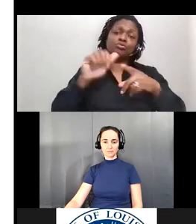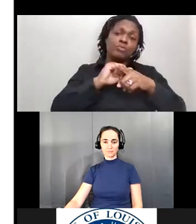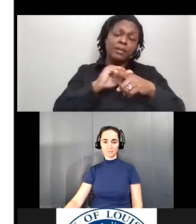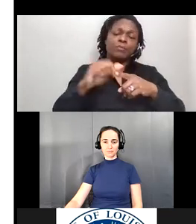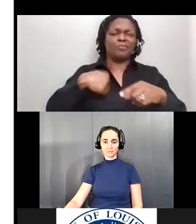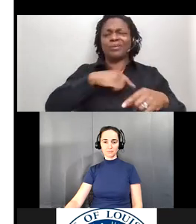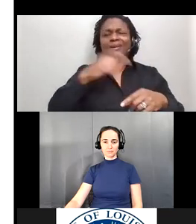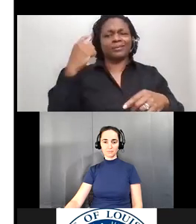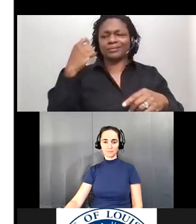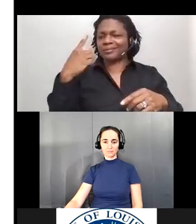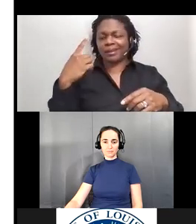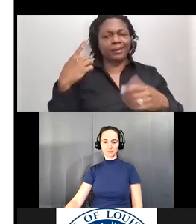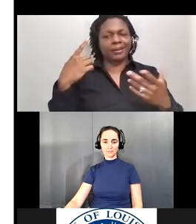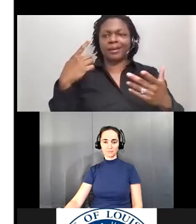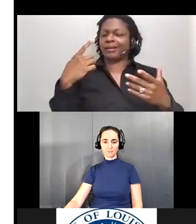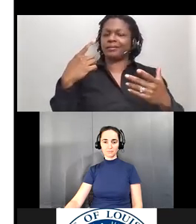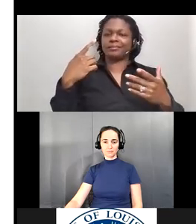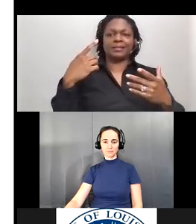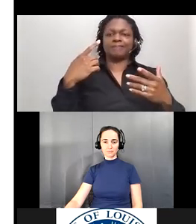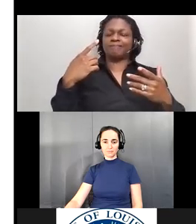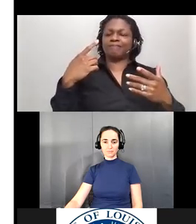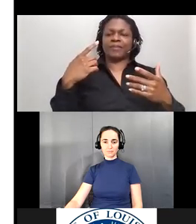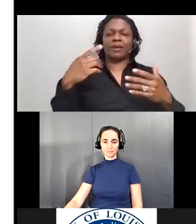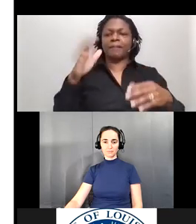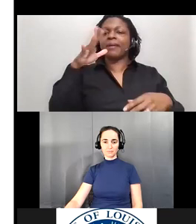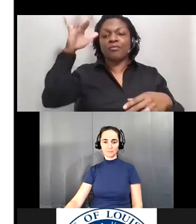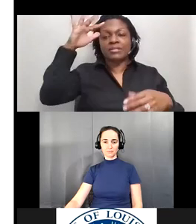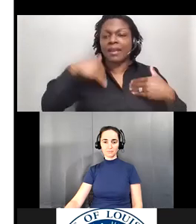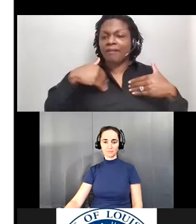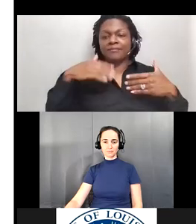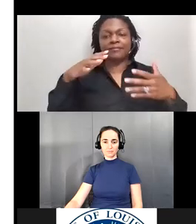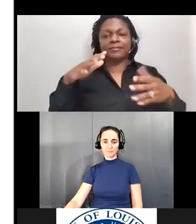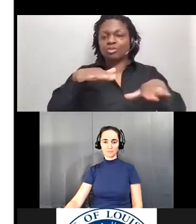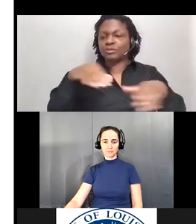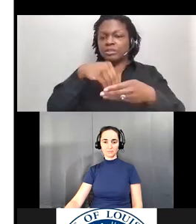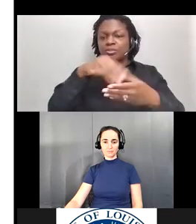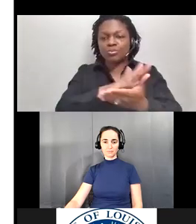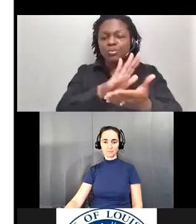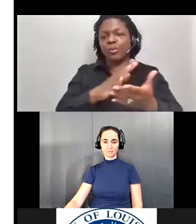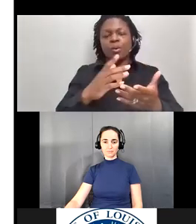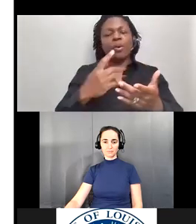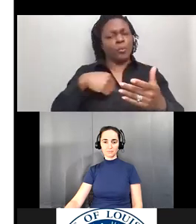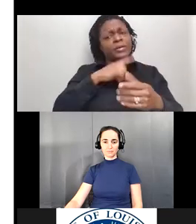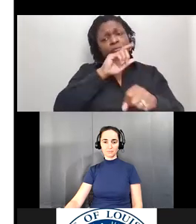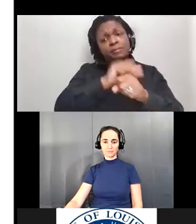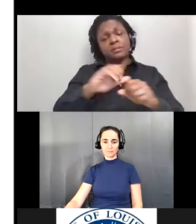they may have kids in school, again we are a team based kind of approach with our training